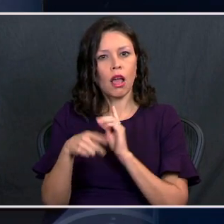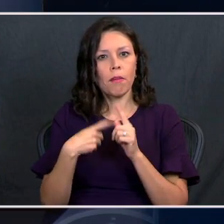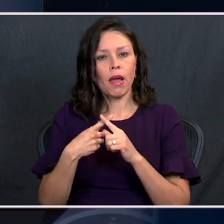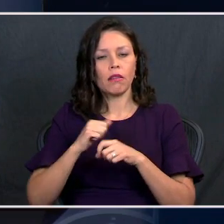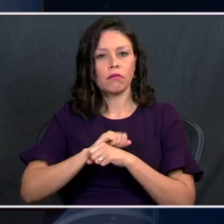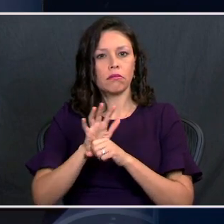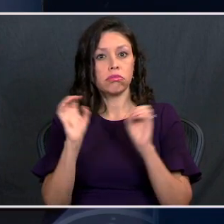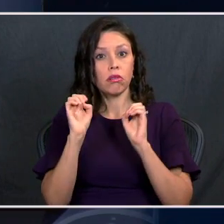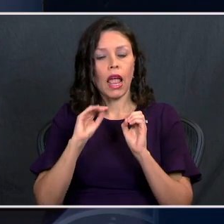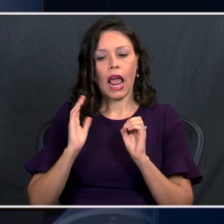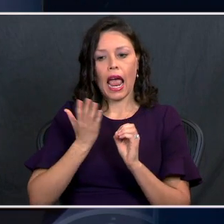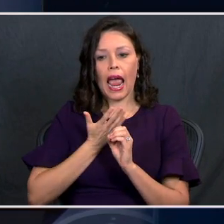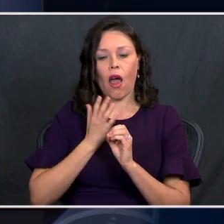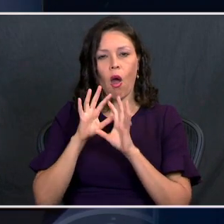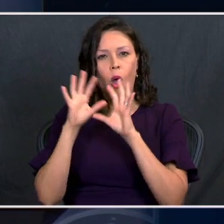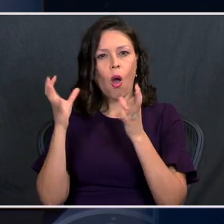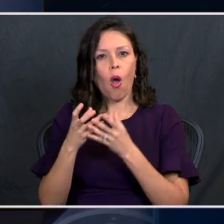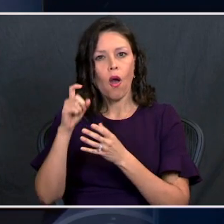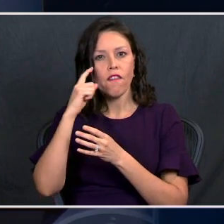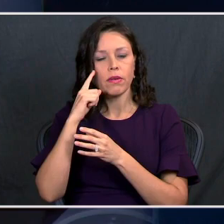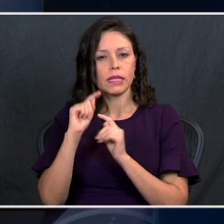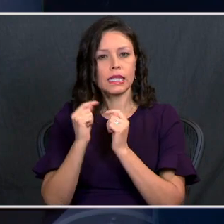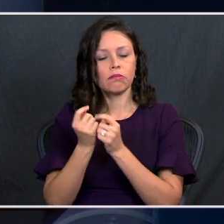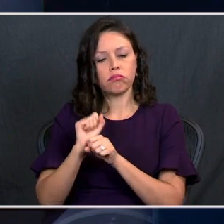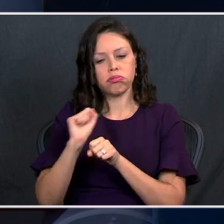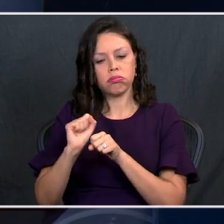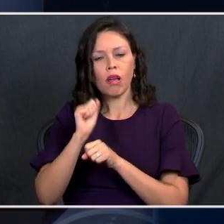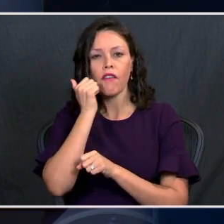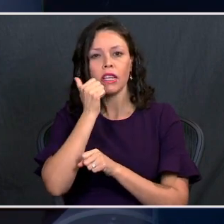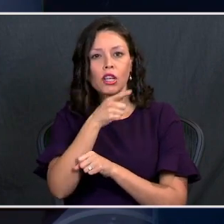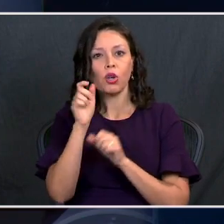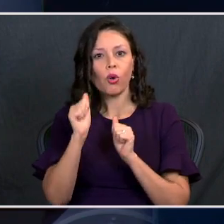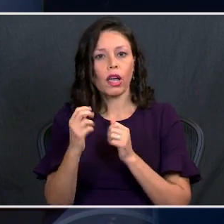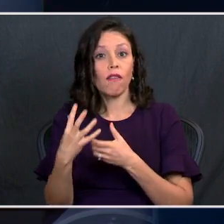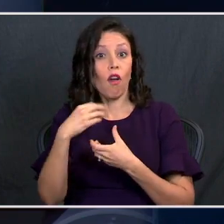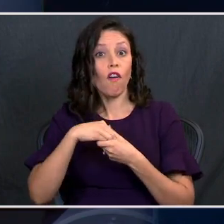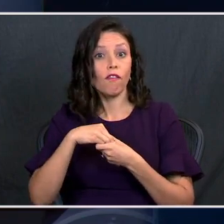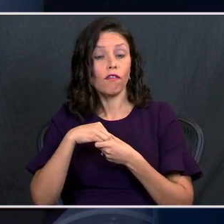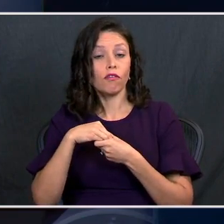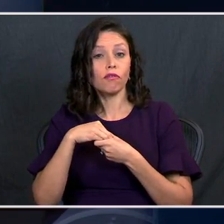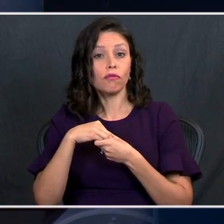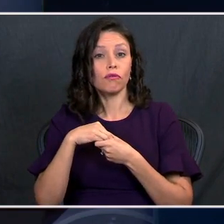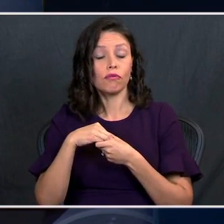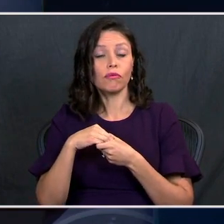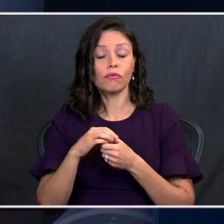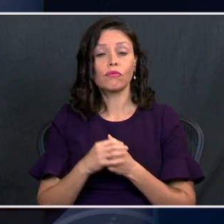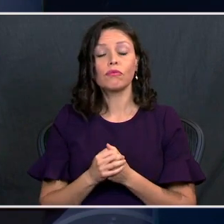and the work our whole-of-government team is doing every day, and you will all be able to participate within those, of course, as well.